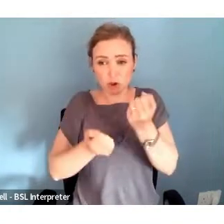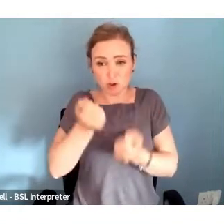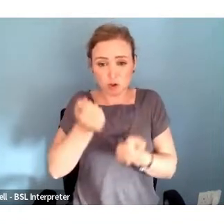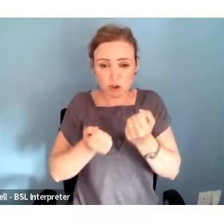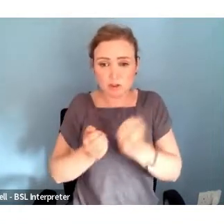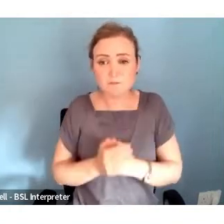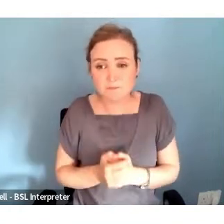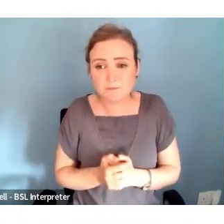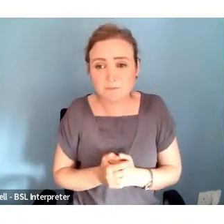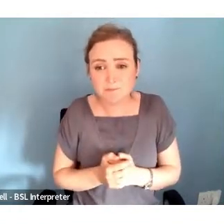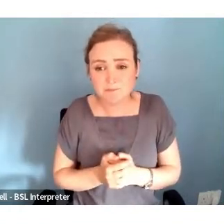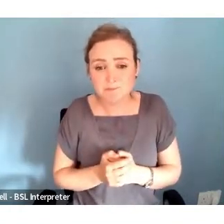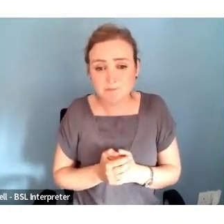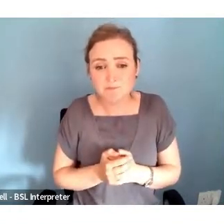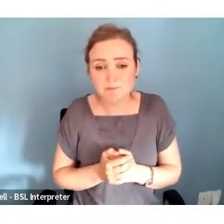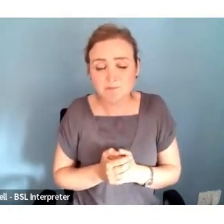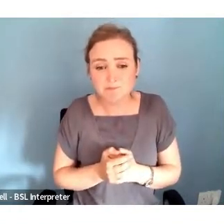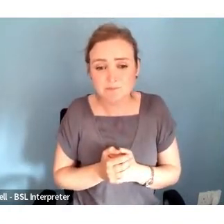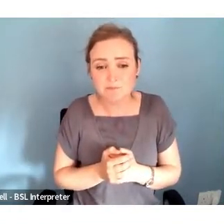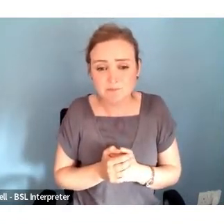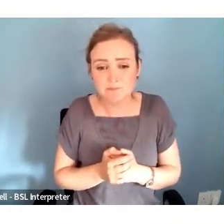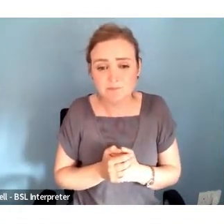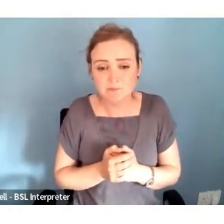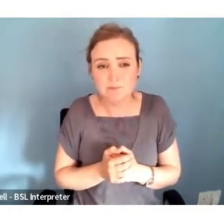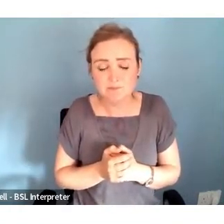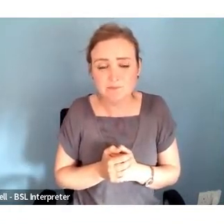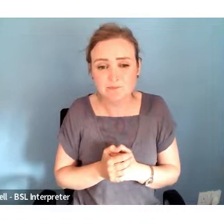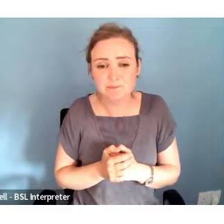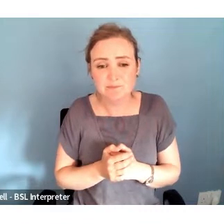There are a number of things it could be